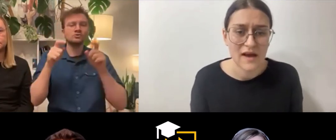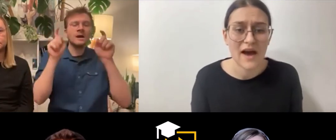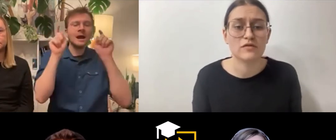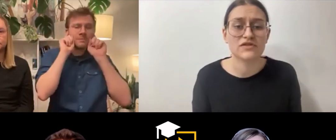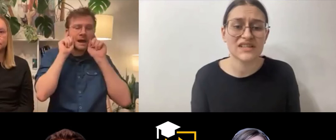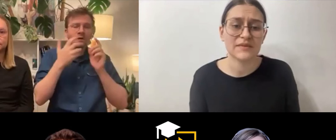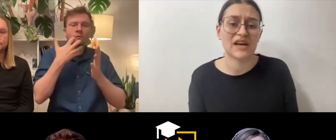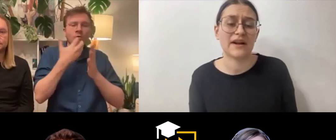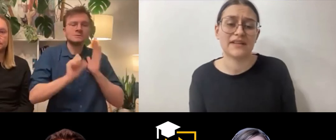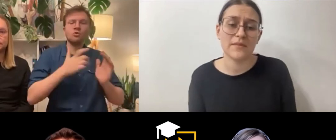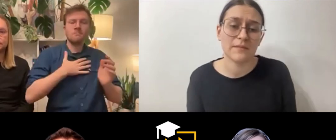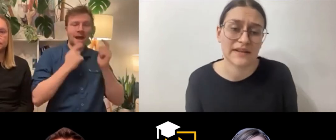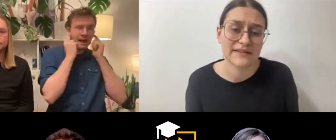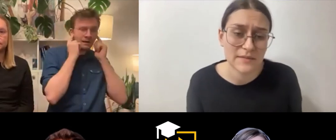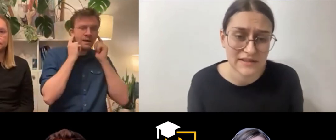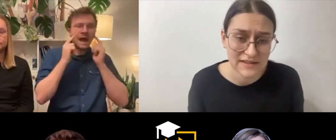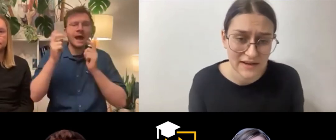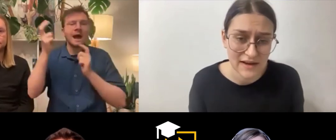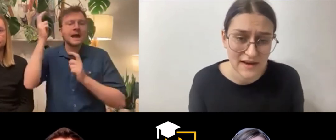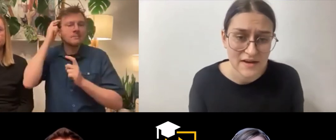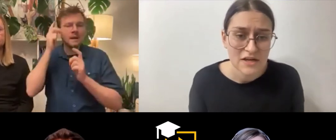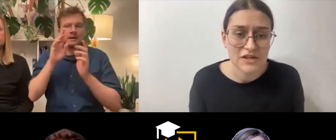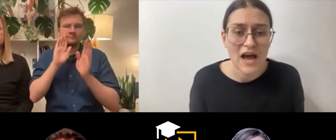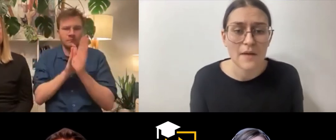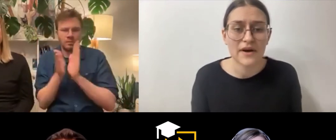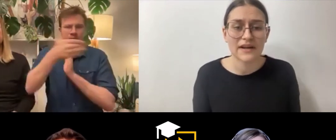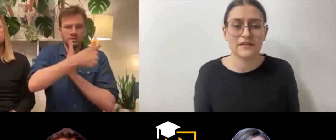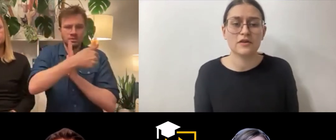The difference between hearing aid and an implant